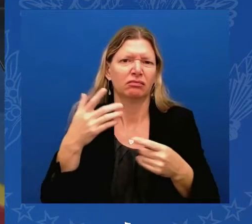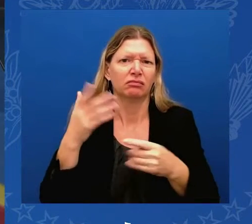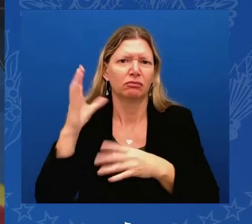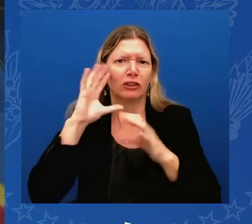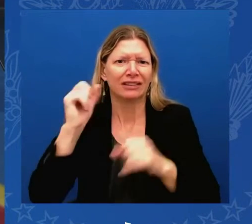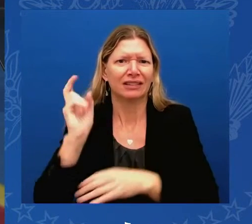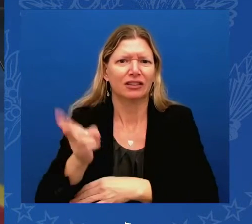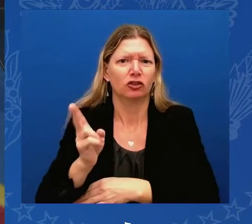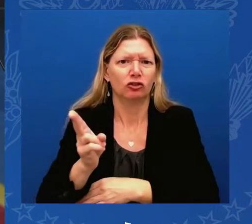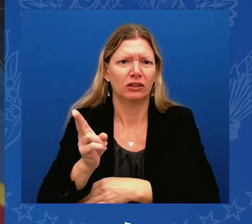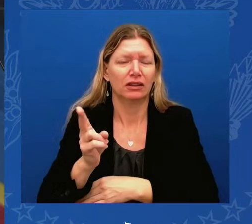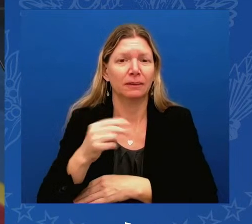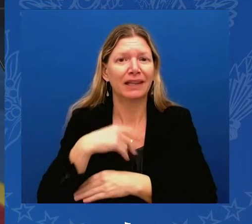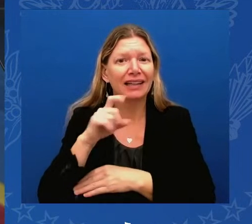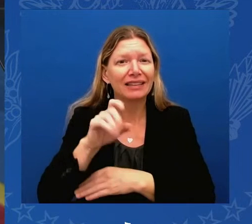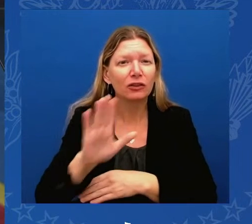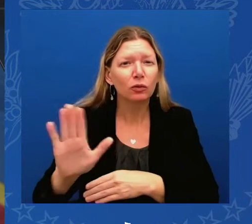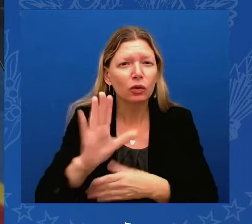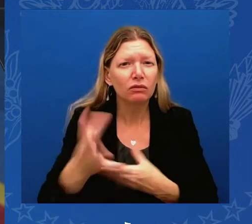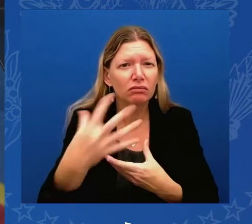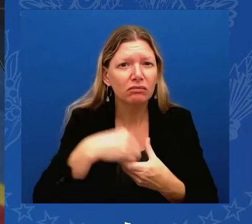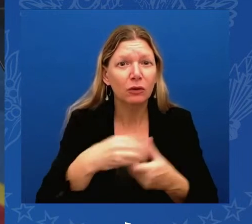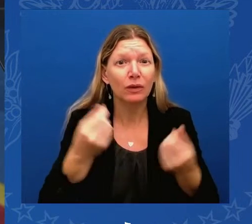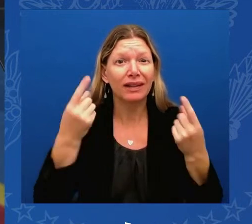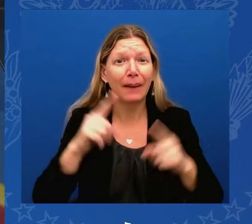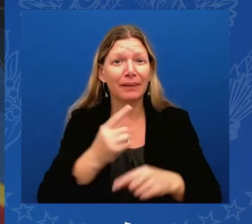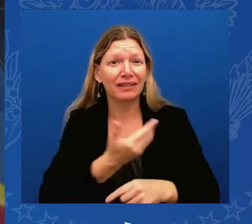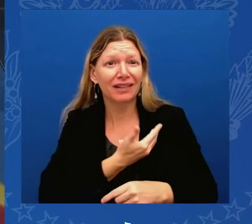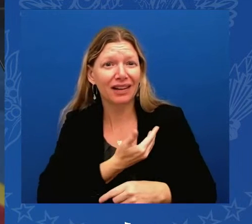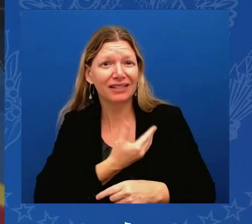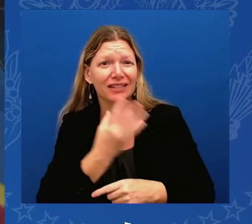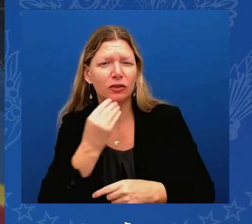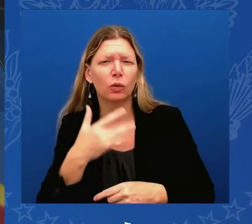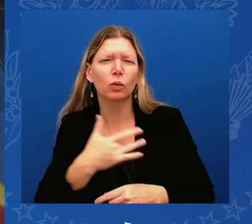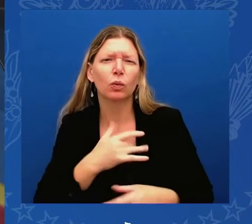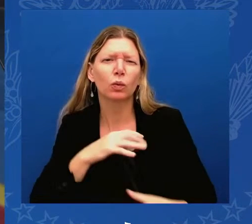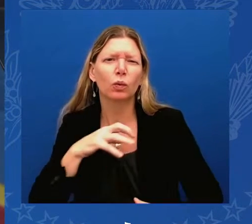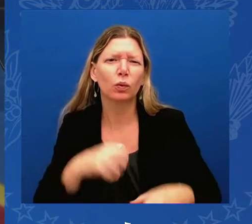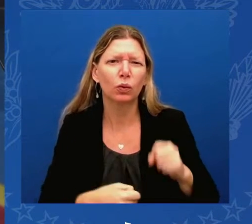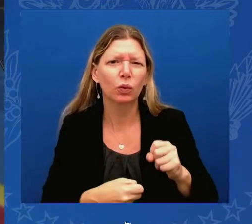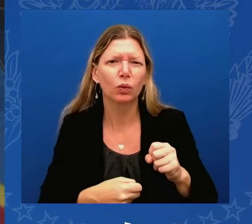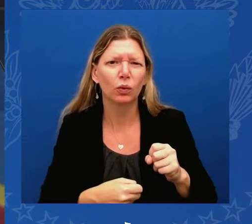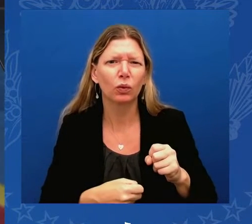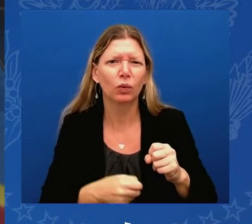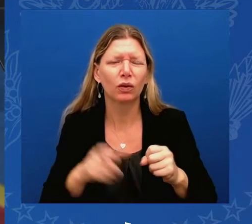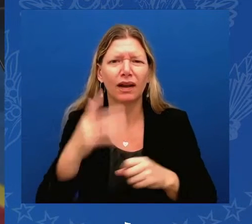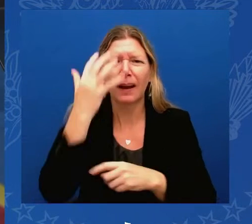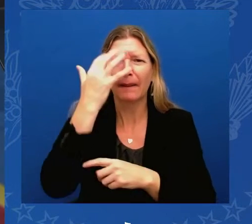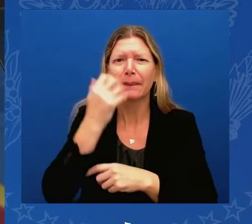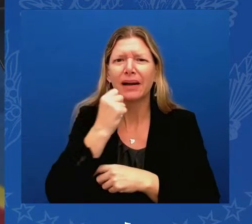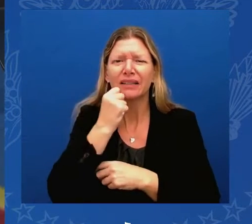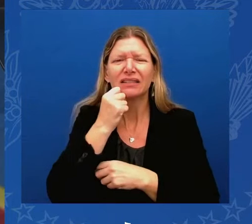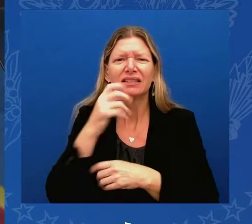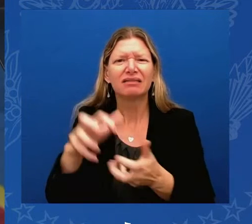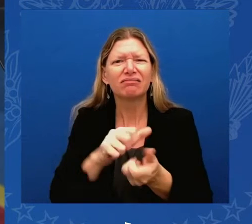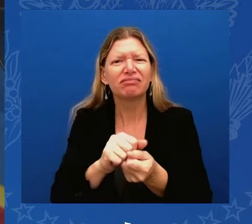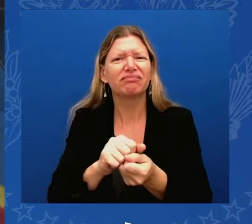I was there nine days after, s- -- pictures of tying a mother and a daughter with a rope, pouring kerosene on them,